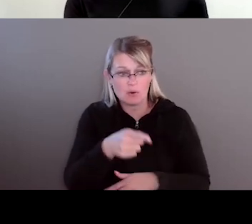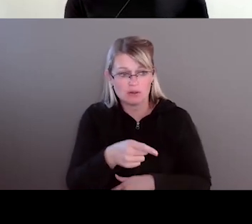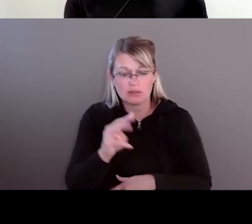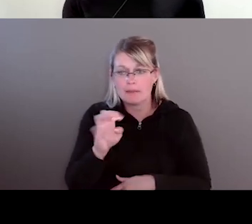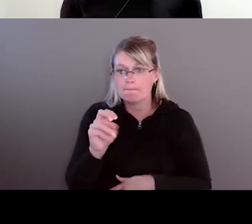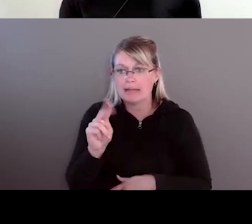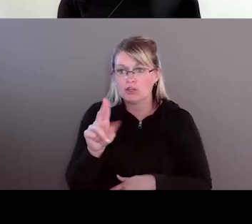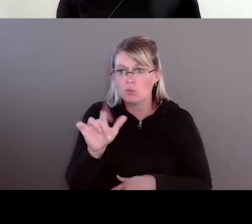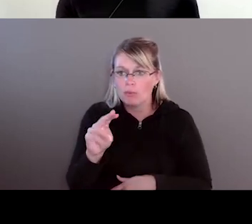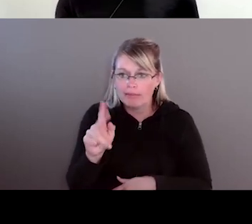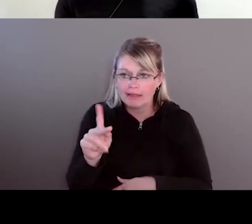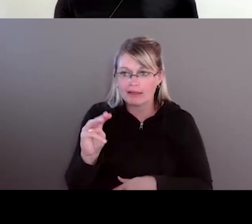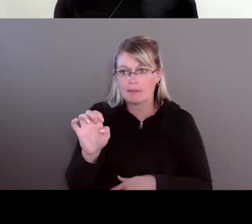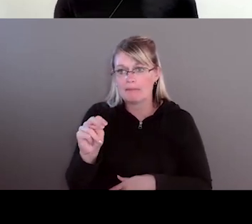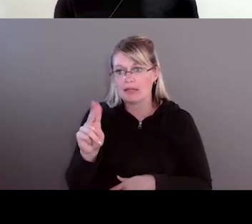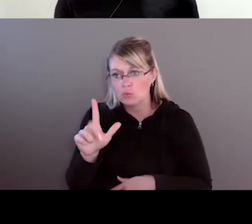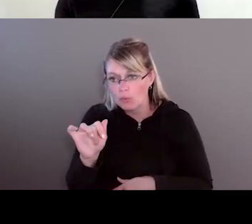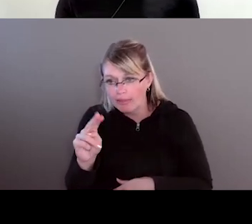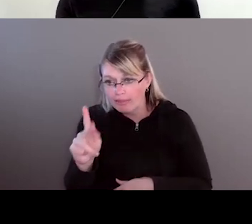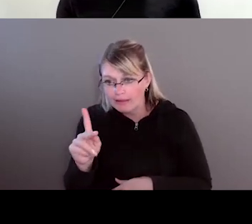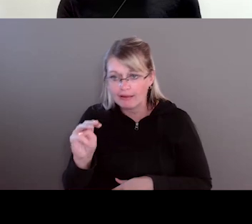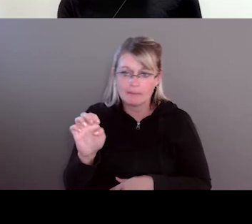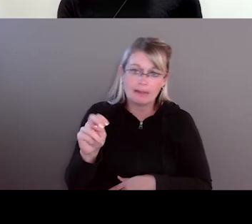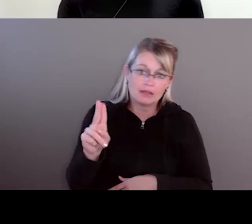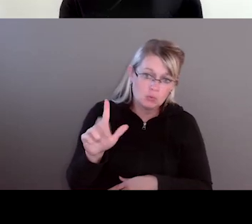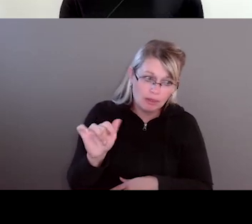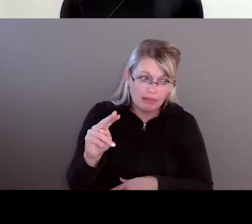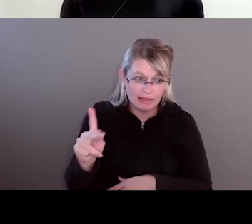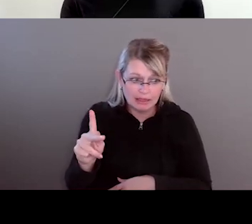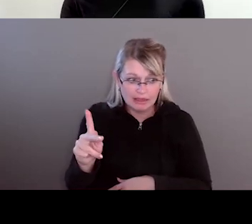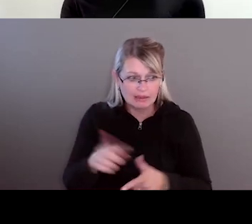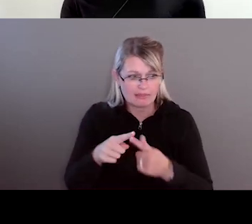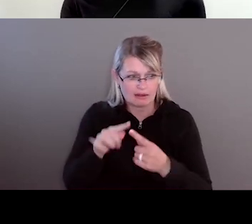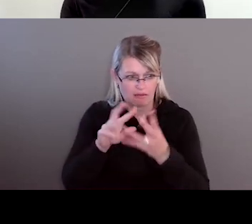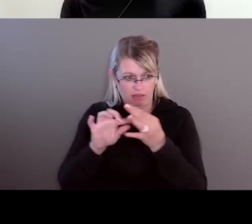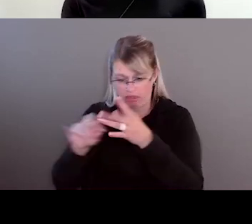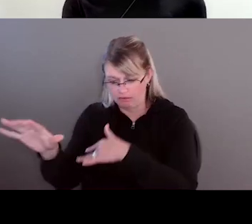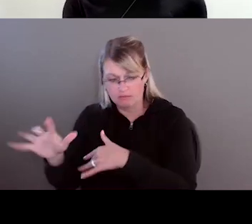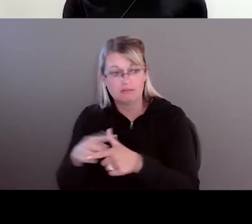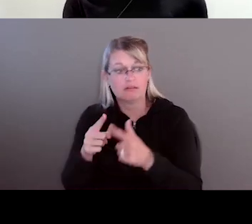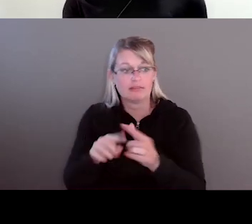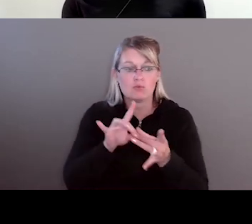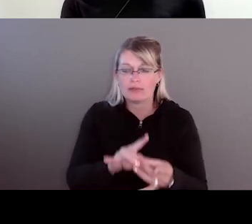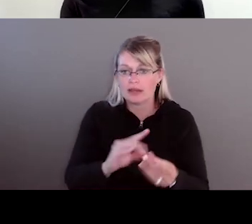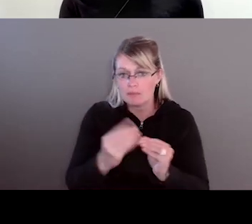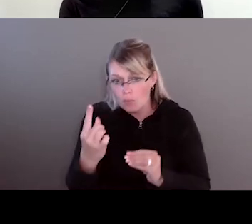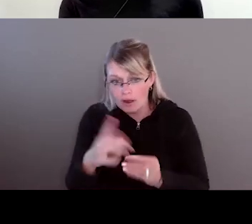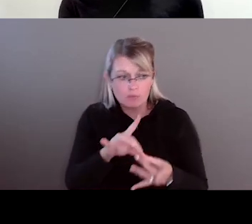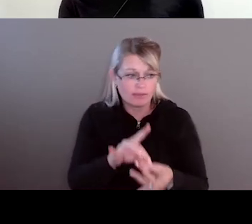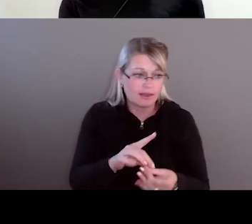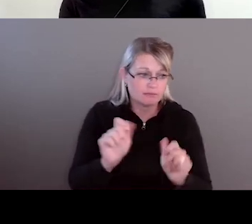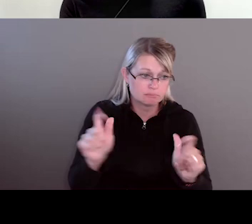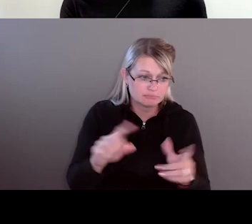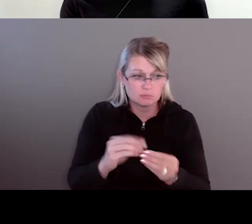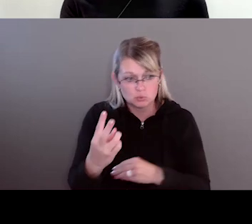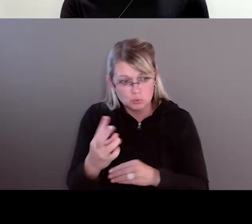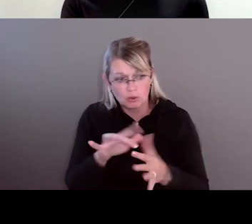menu link, menu link, then some gobbledygook then related post one, then related post two,